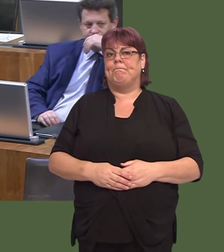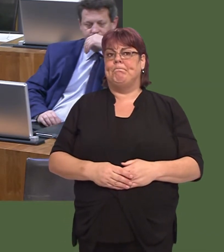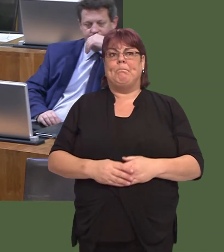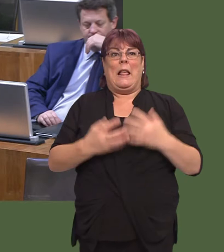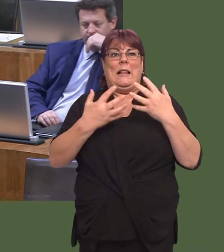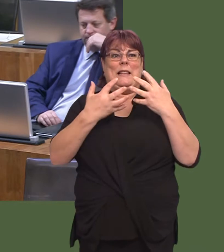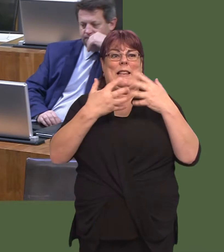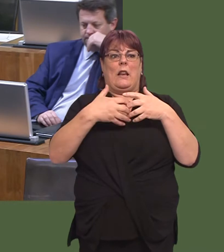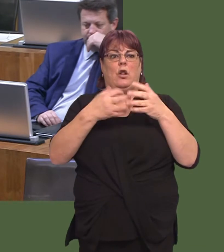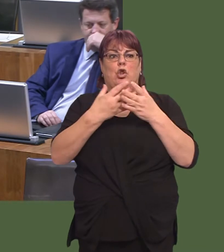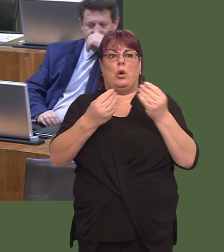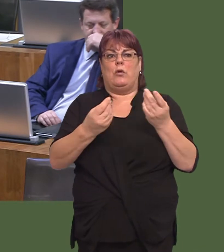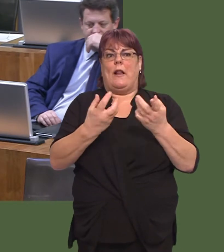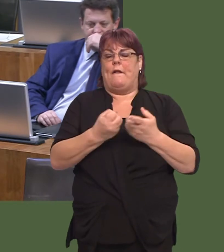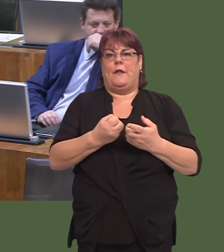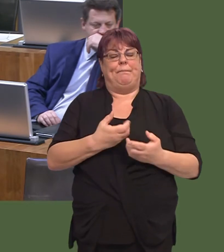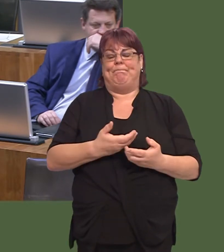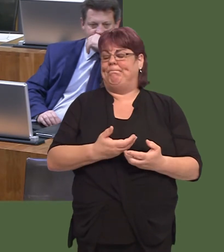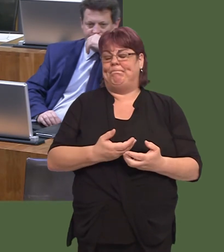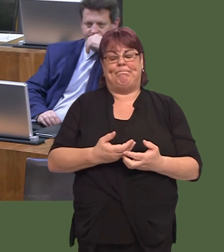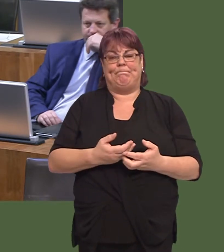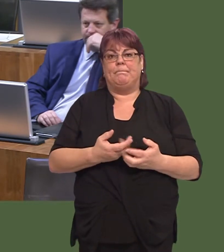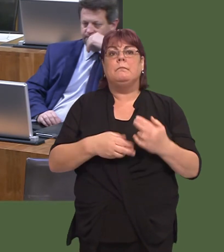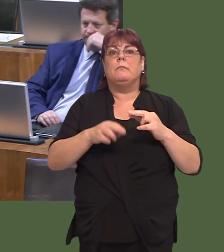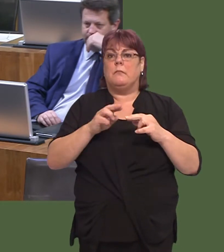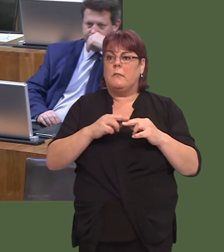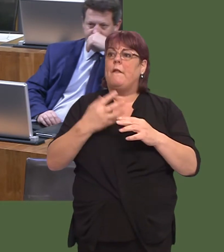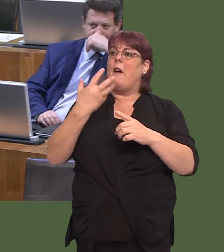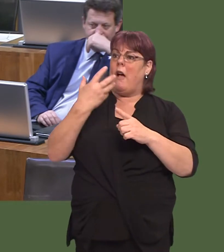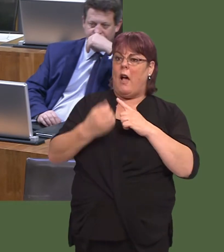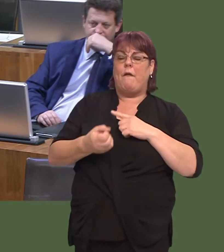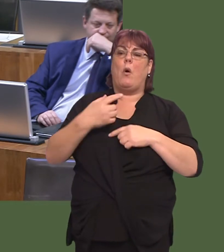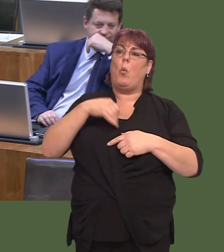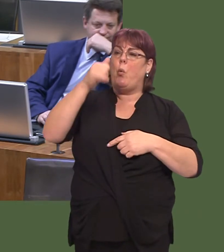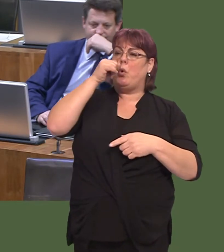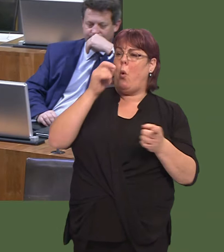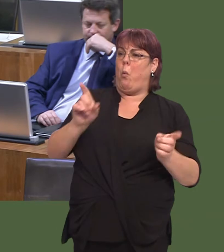If there was one, then by now weíd know from the UK Government what that solution is.